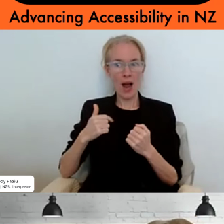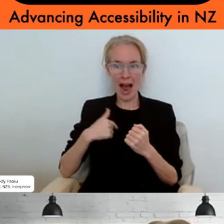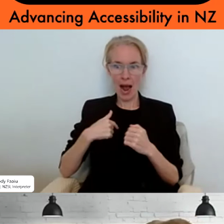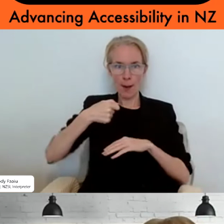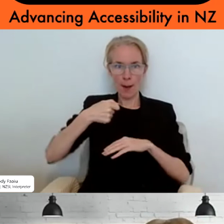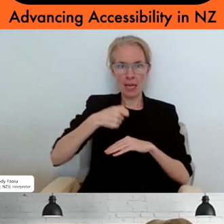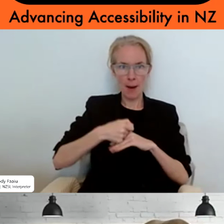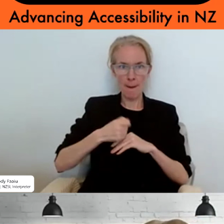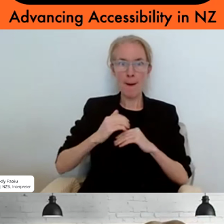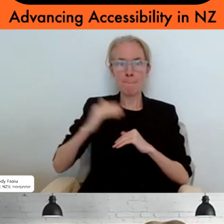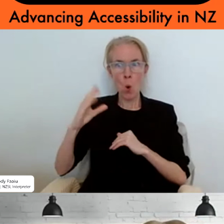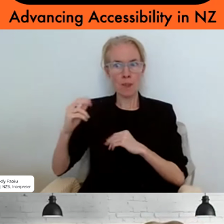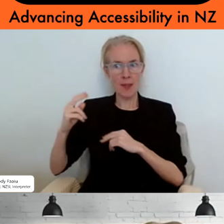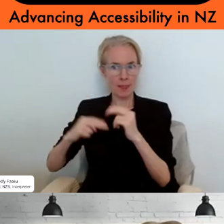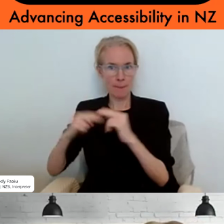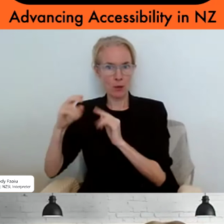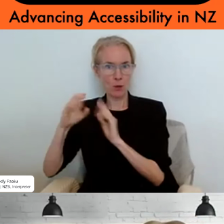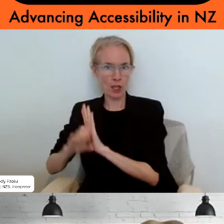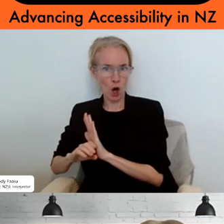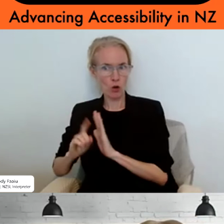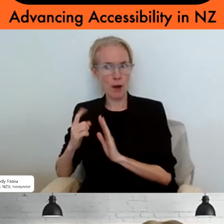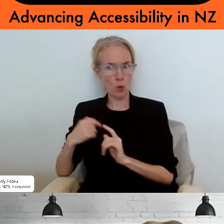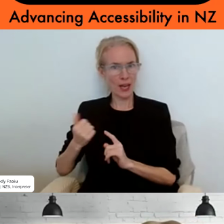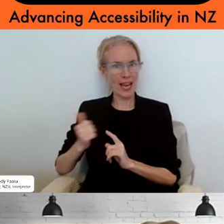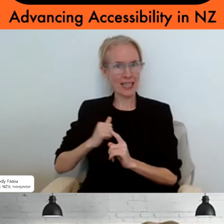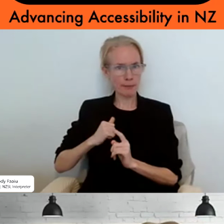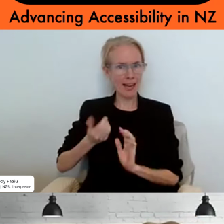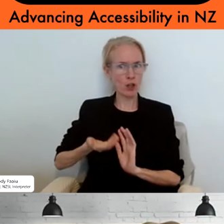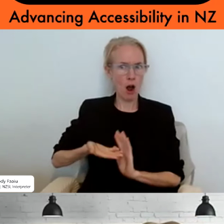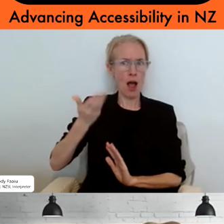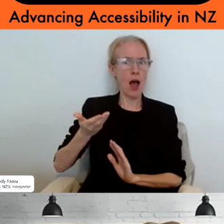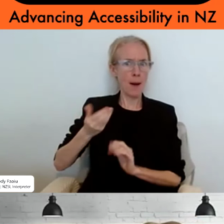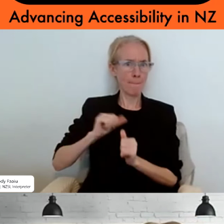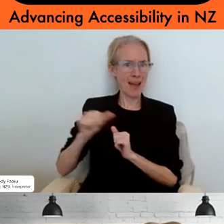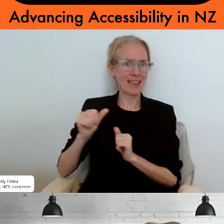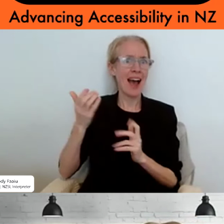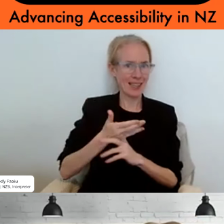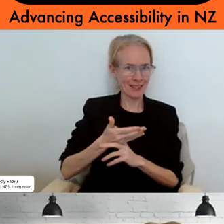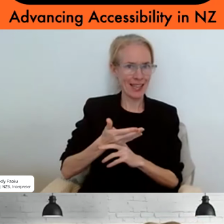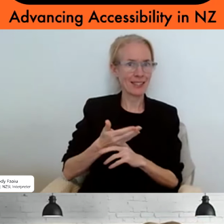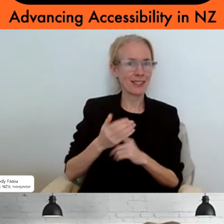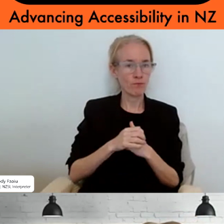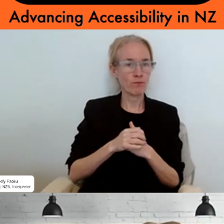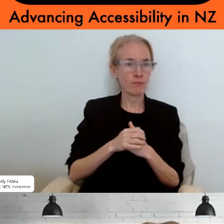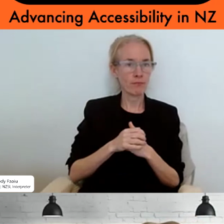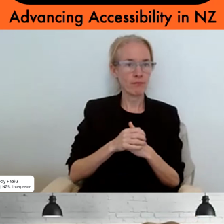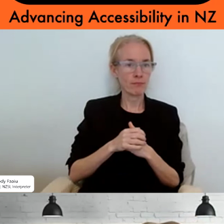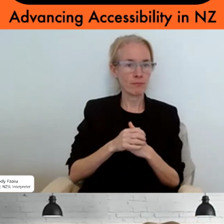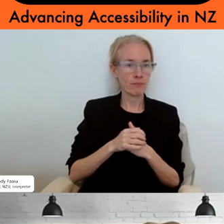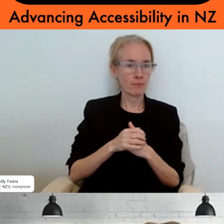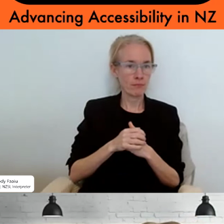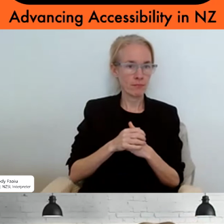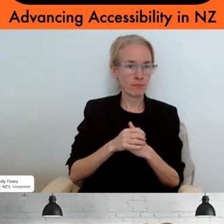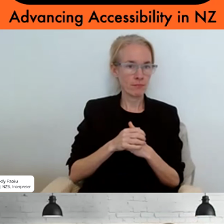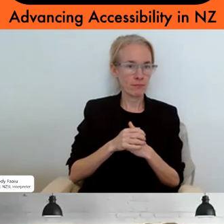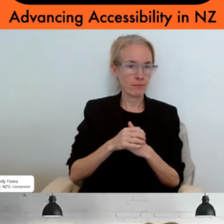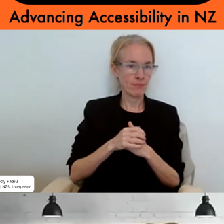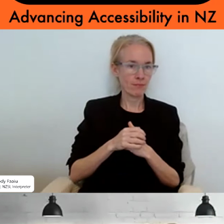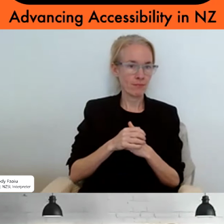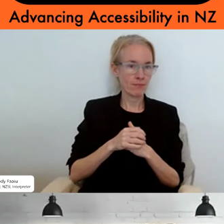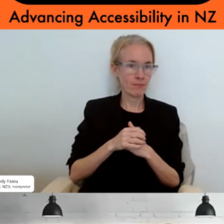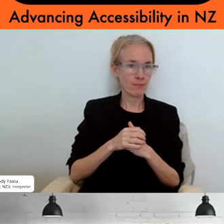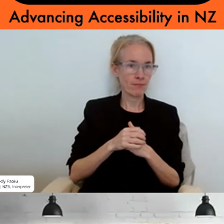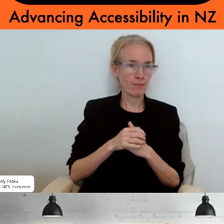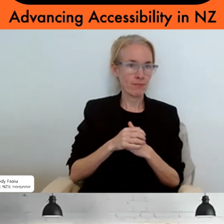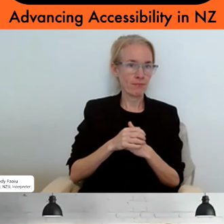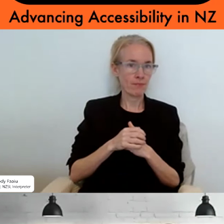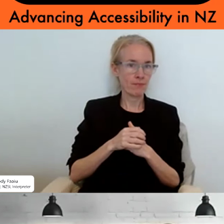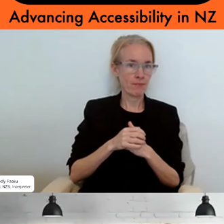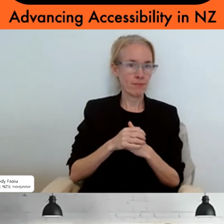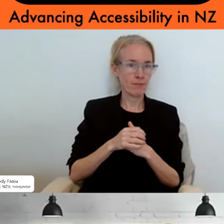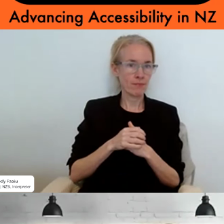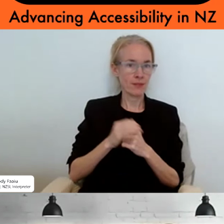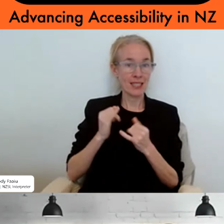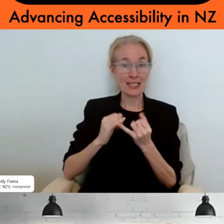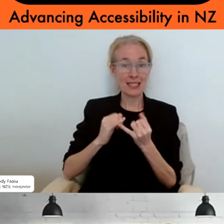but going even further. For us it's probably I think just better